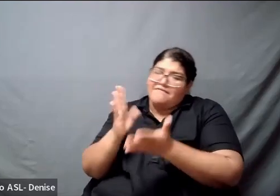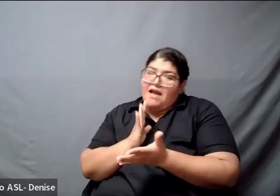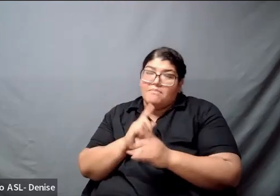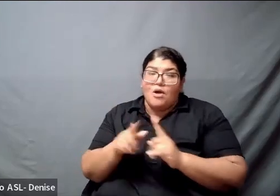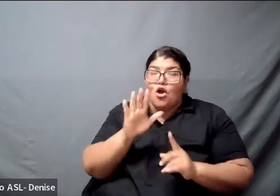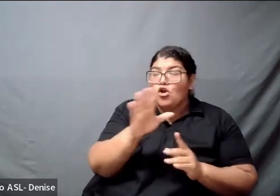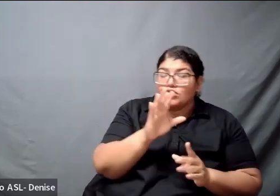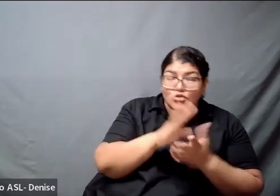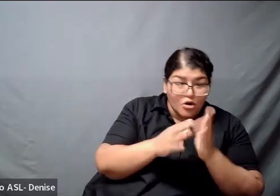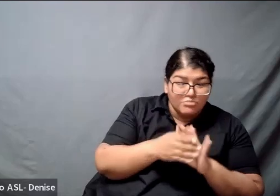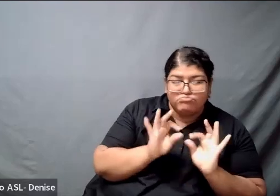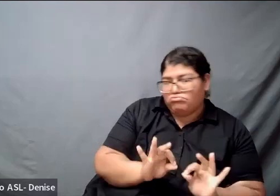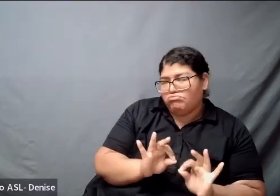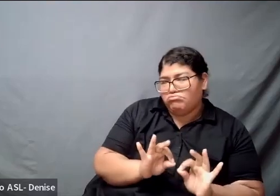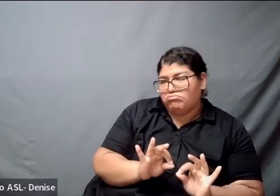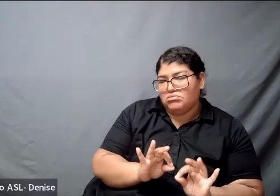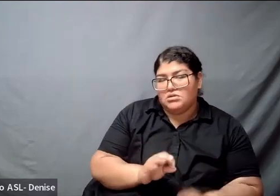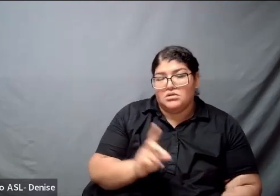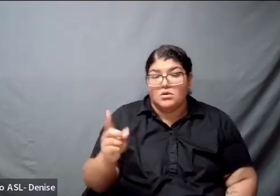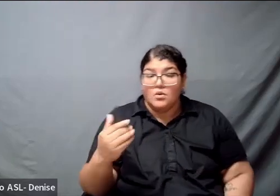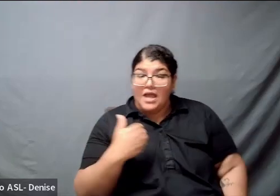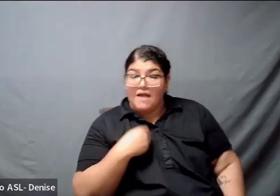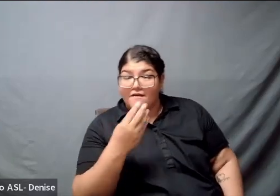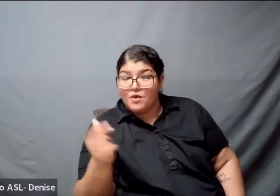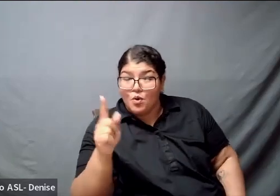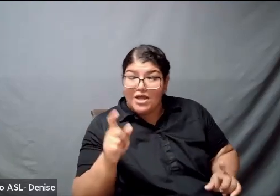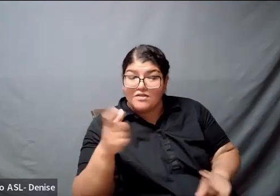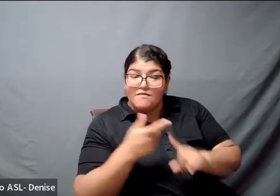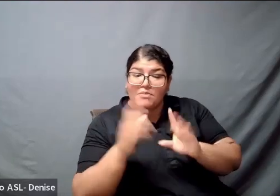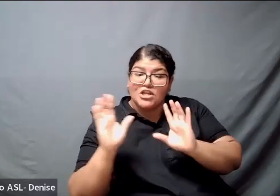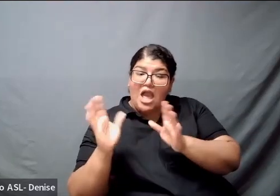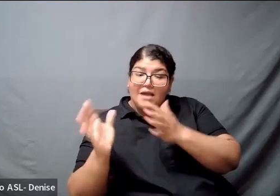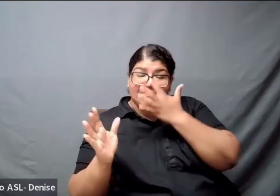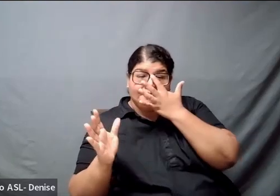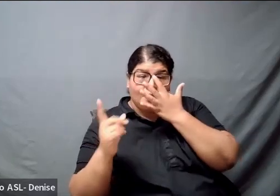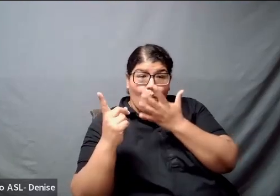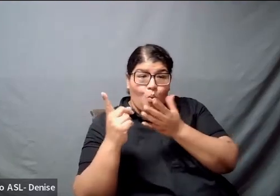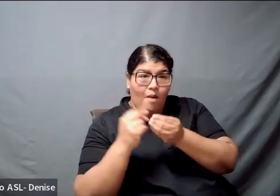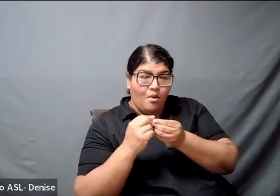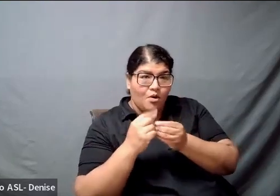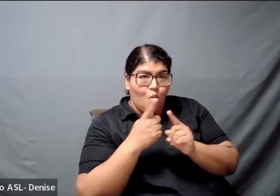So before we start pulling, we got some questions coming in the chat. I have one more question for you from me, which is,